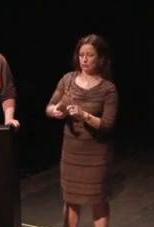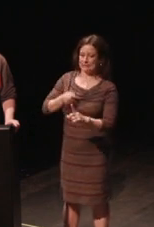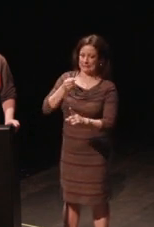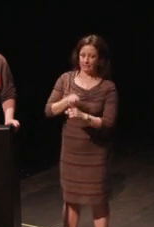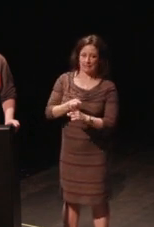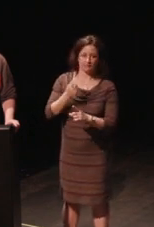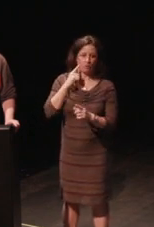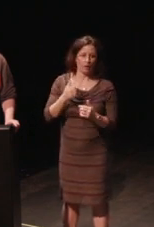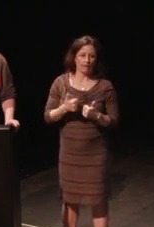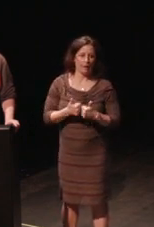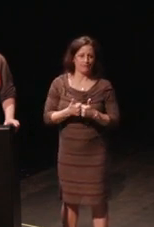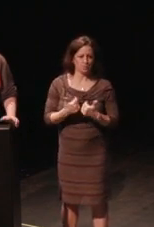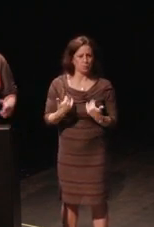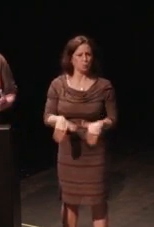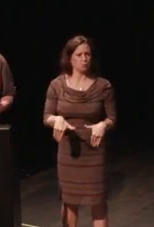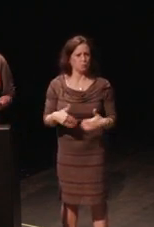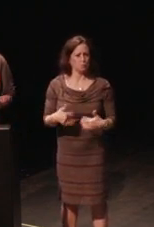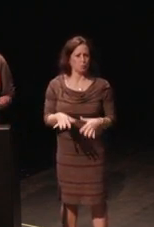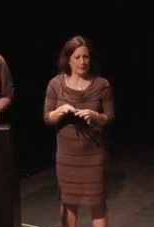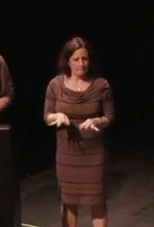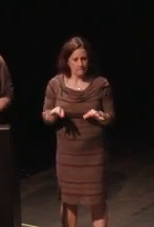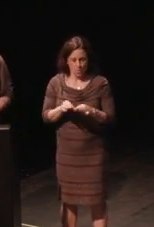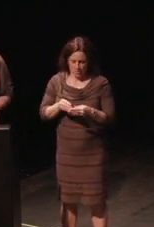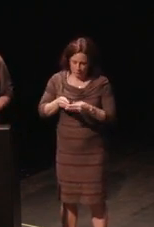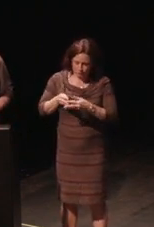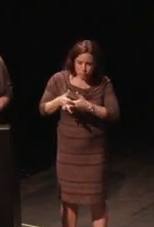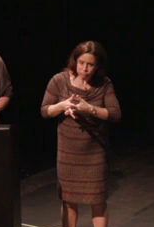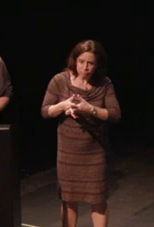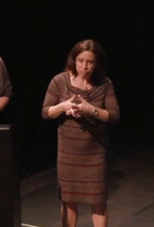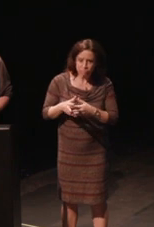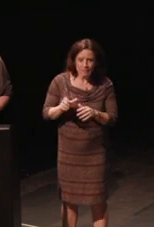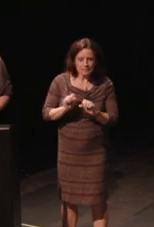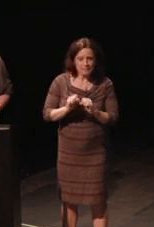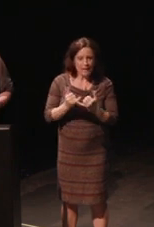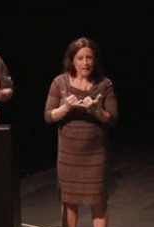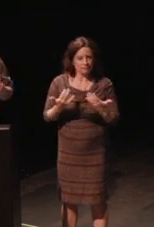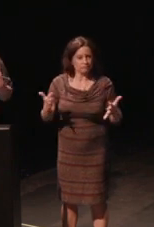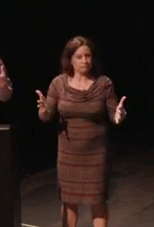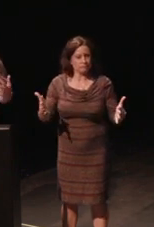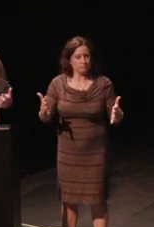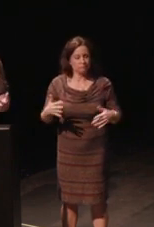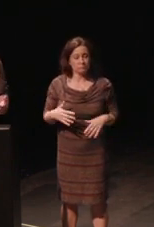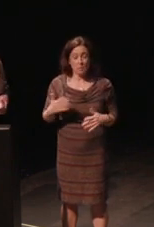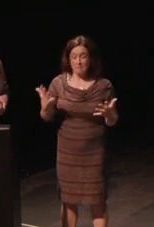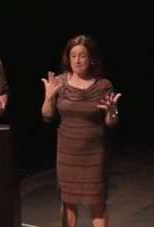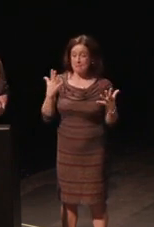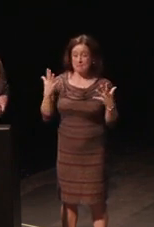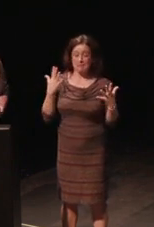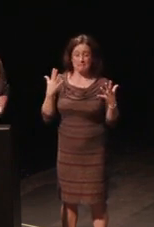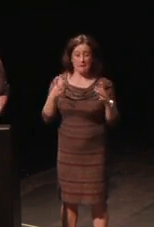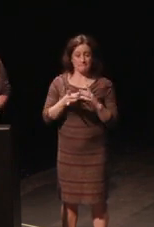How important games are. How deeply entrenched they are into our society. You are bombarded by messages about games in the media.